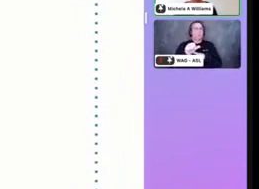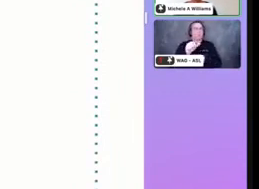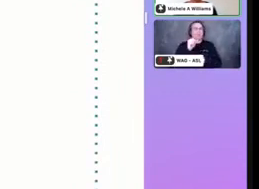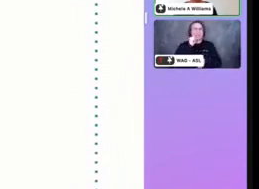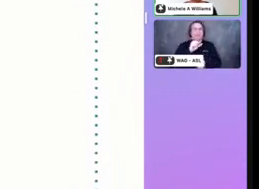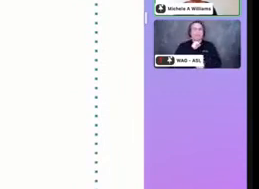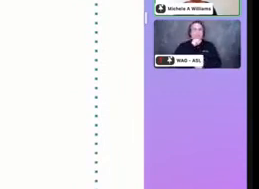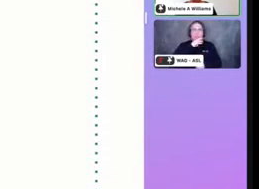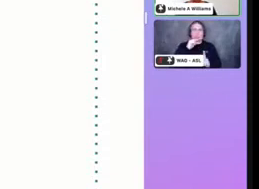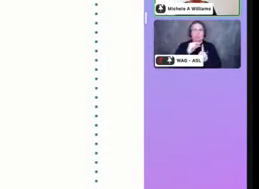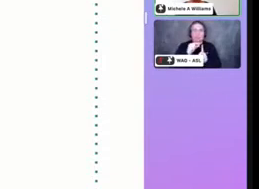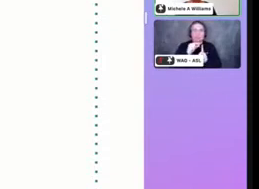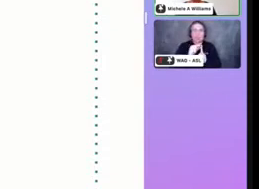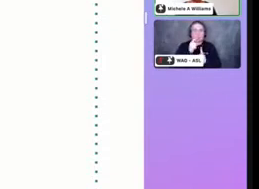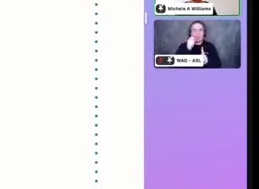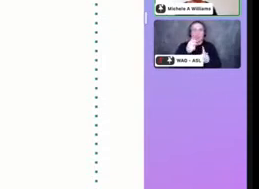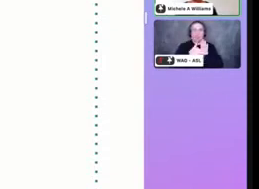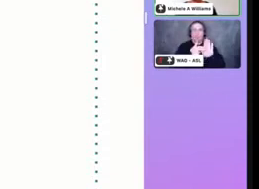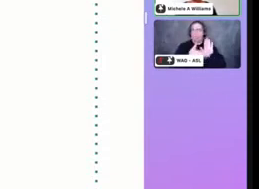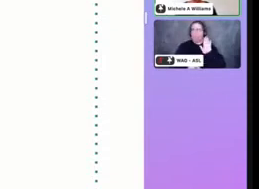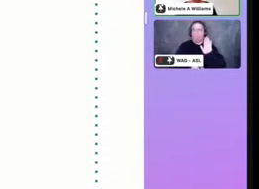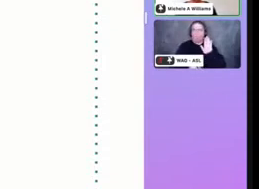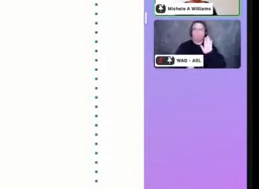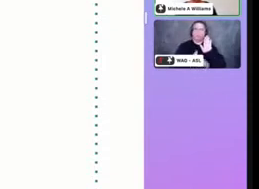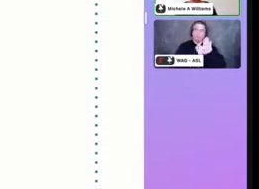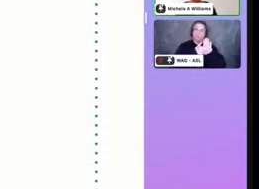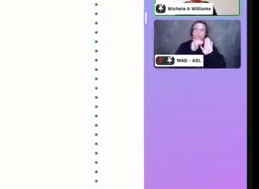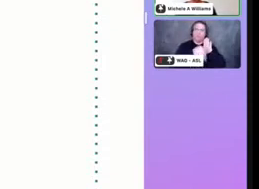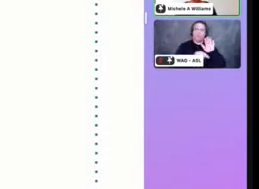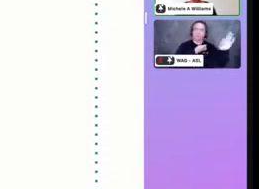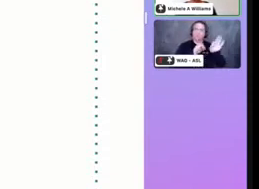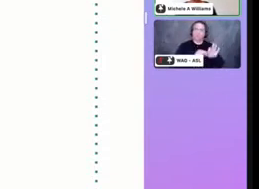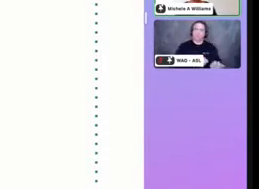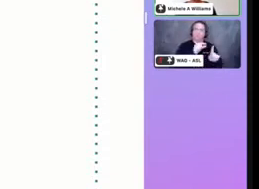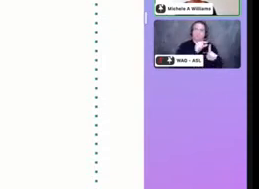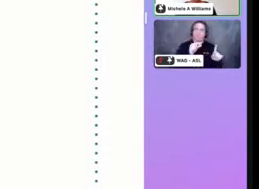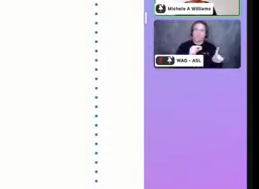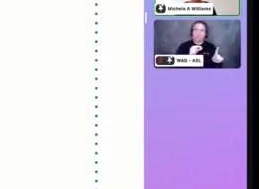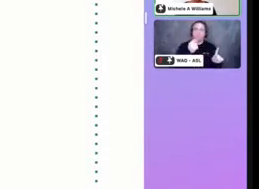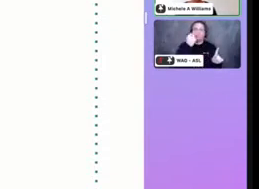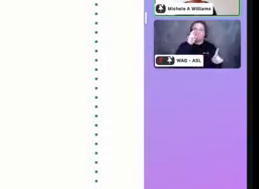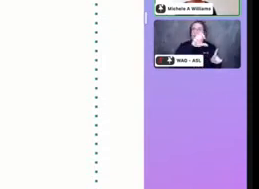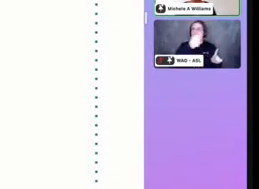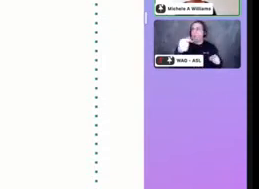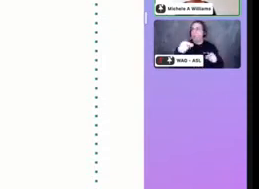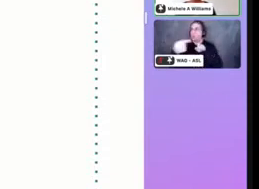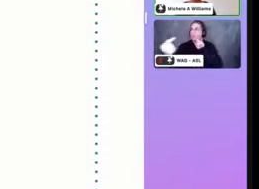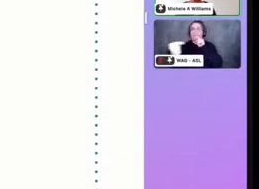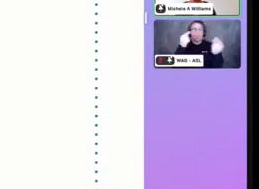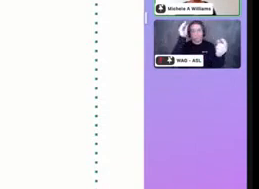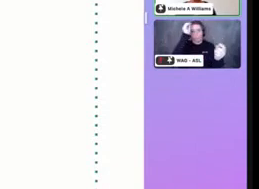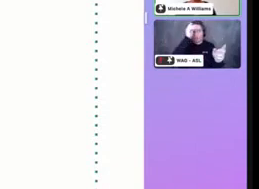with those that feel disability is not a bad word, not a word to be avoided, but rather as a descriptor. I